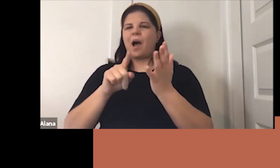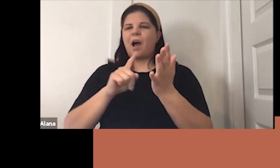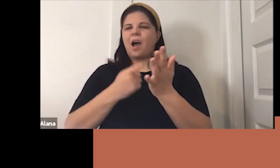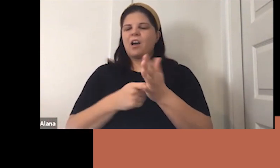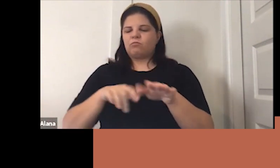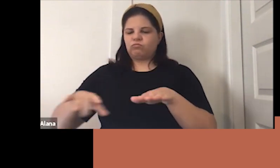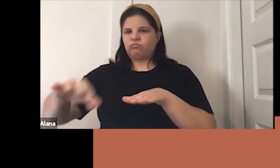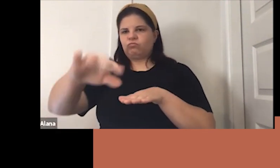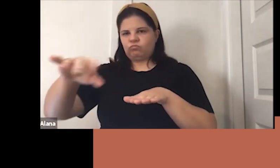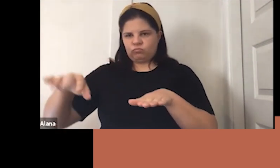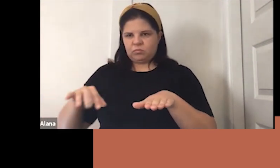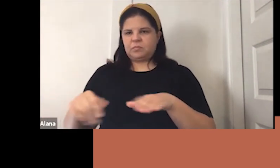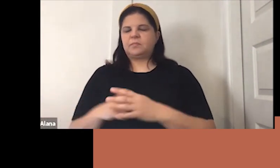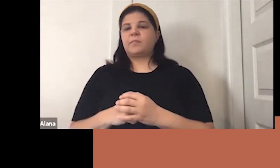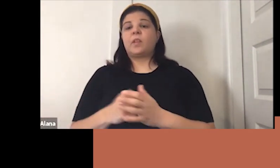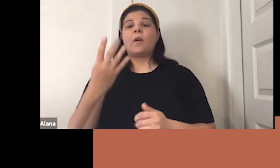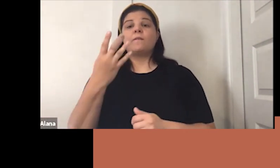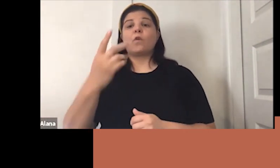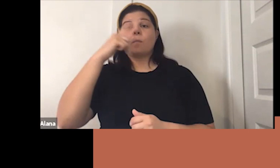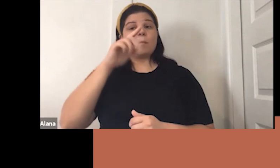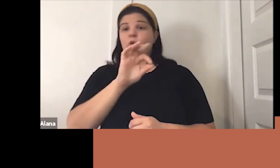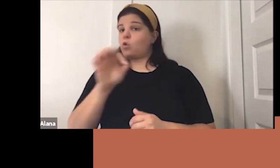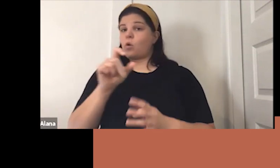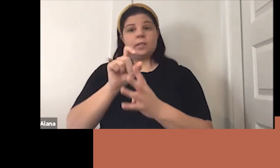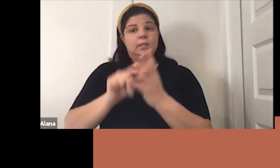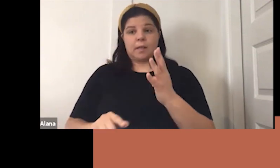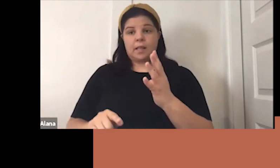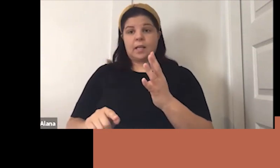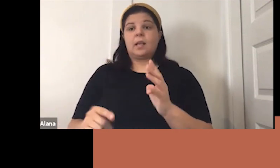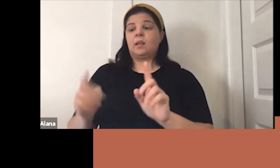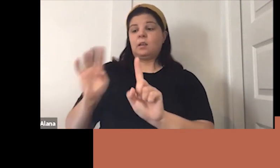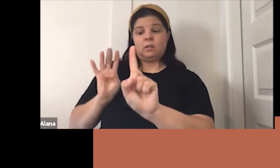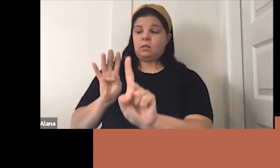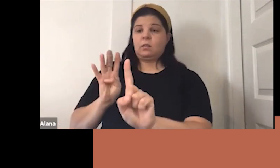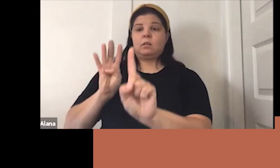Four non-disabled people are walking behind me.